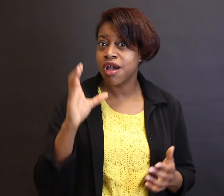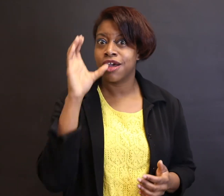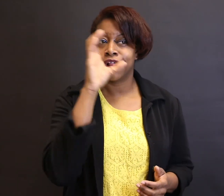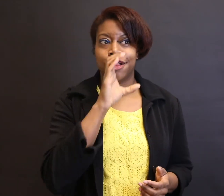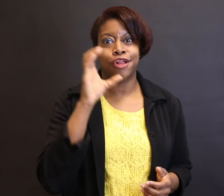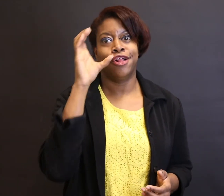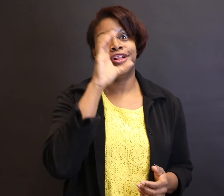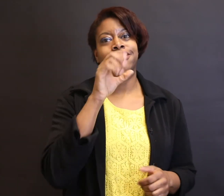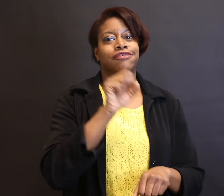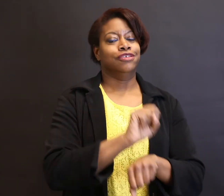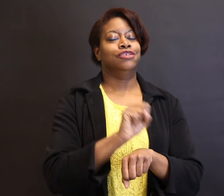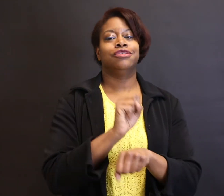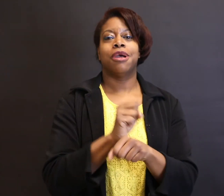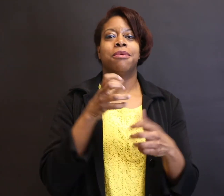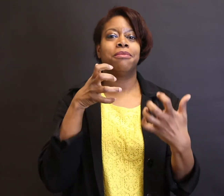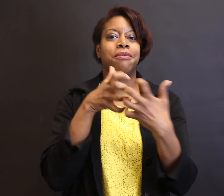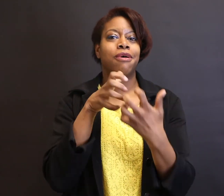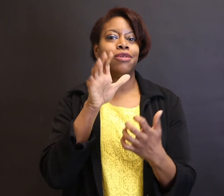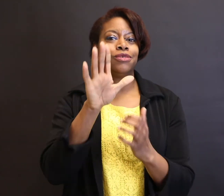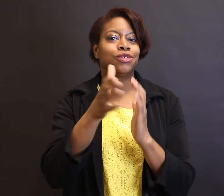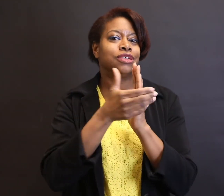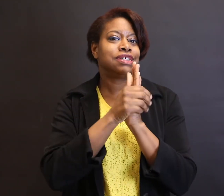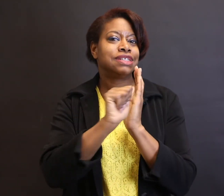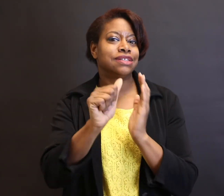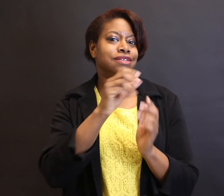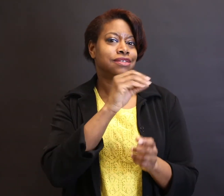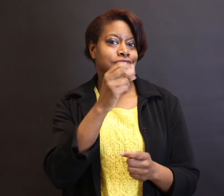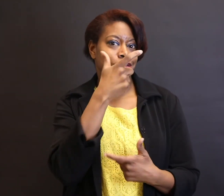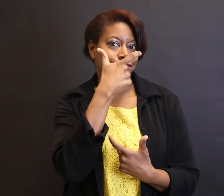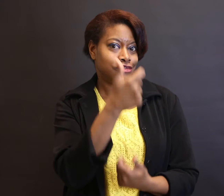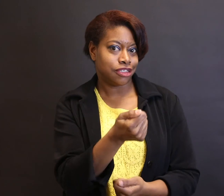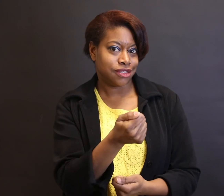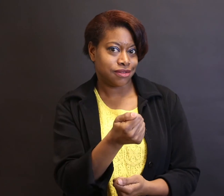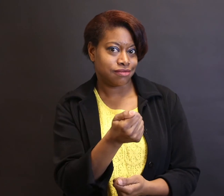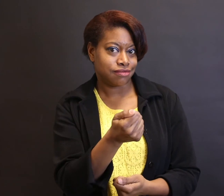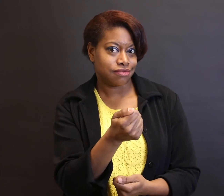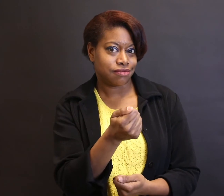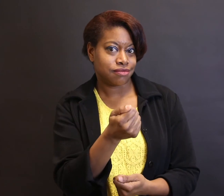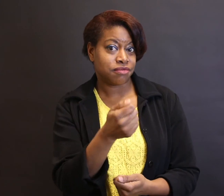look for a job that matches your skills and interests.